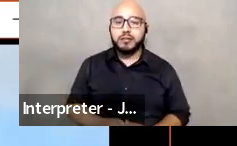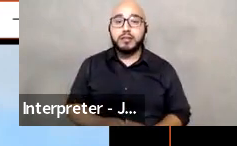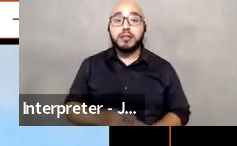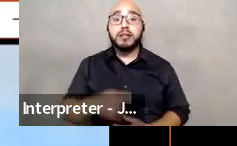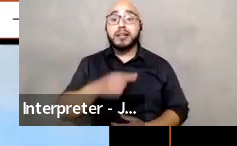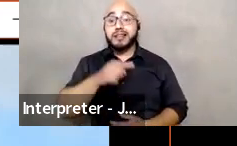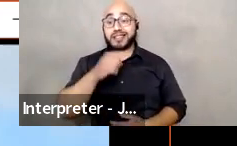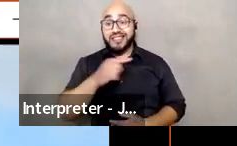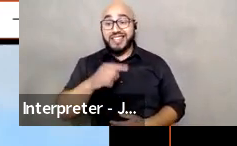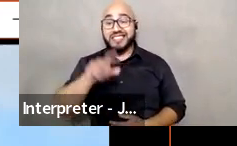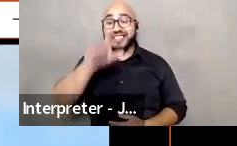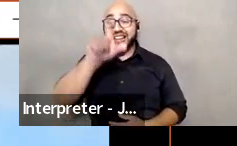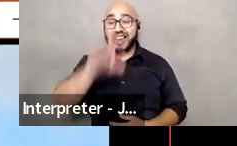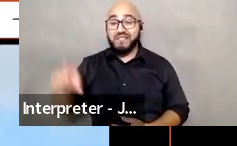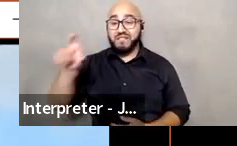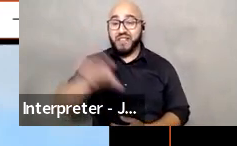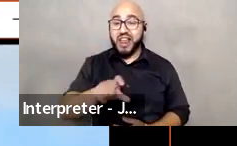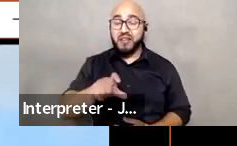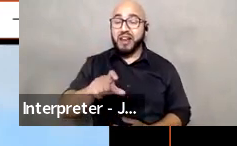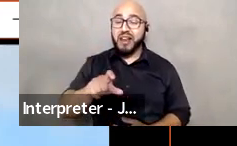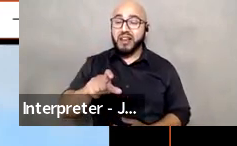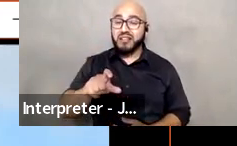Arlington Cemetery, the National Cemetery.